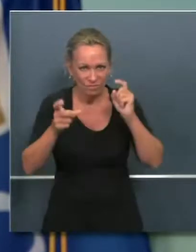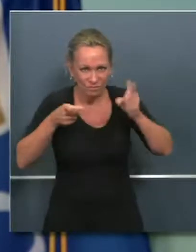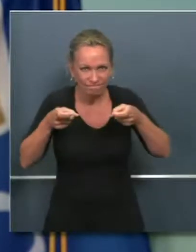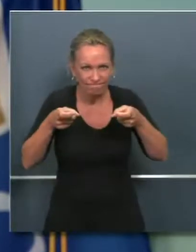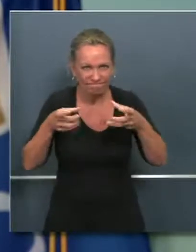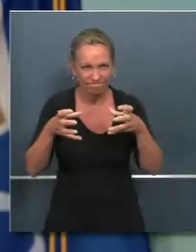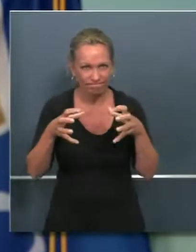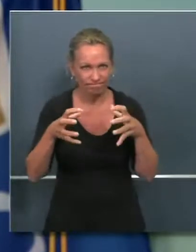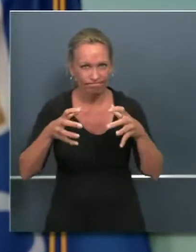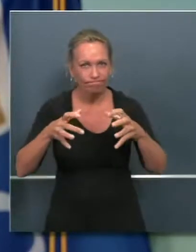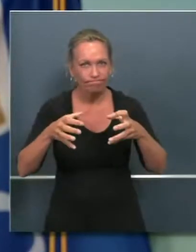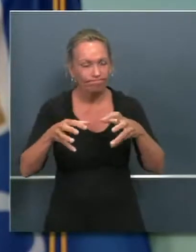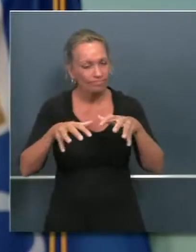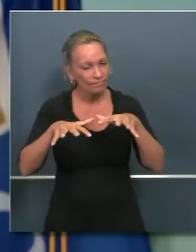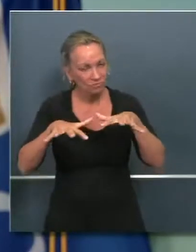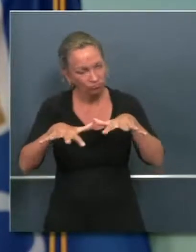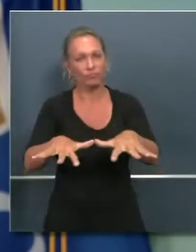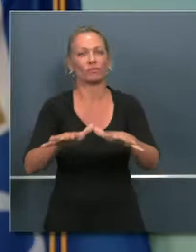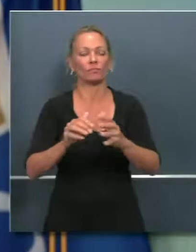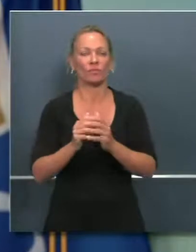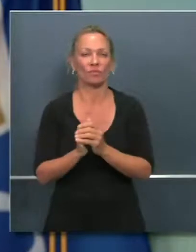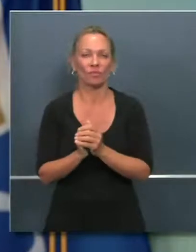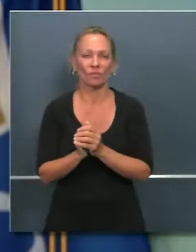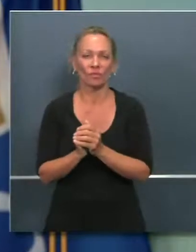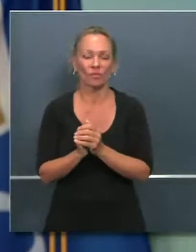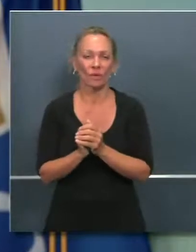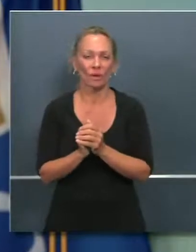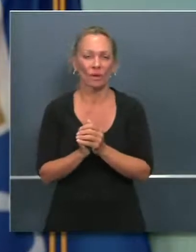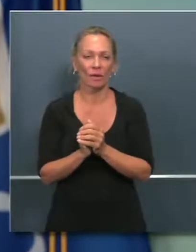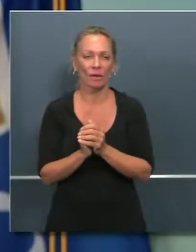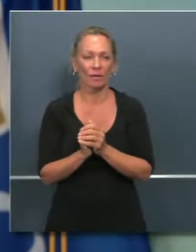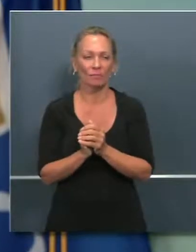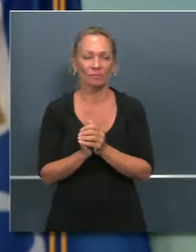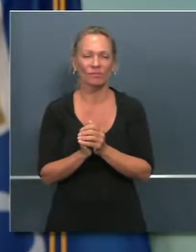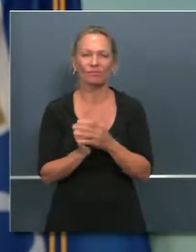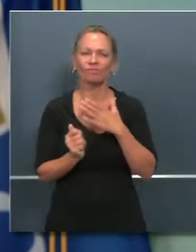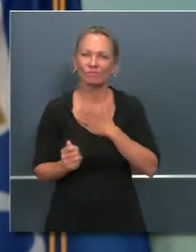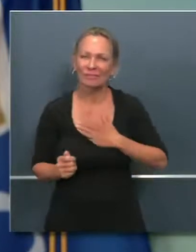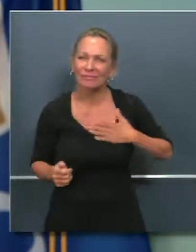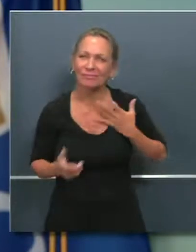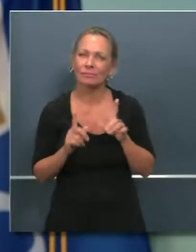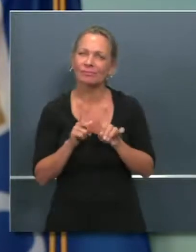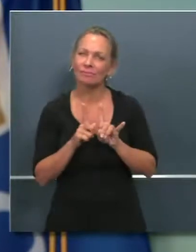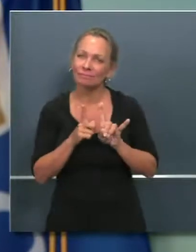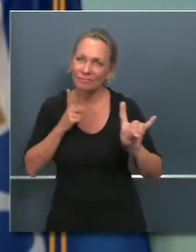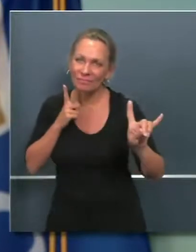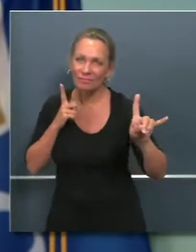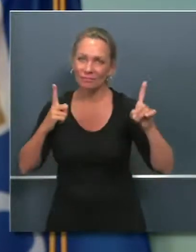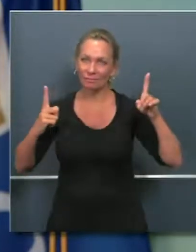spread of this disease please practice physical distancing please please when you are in cohorts